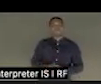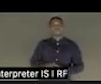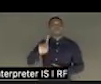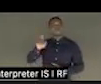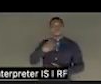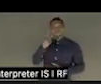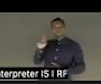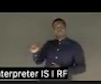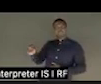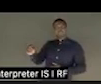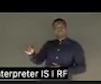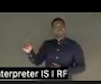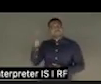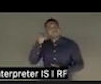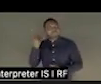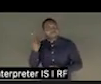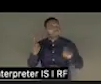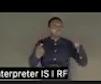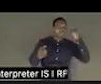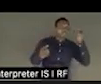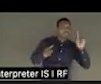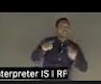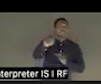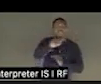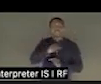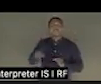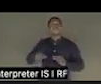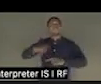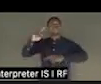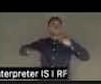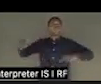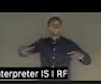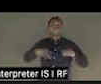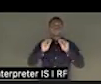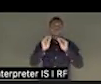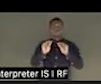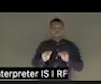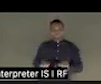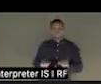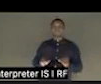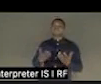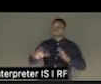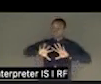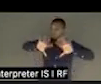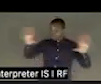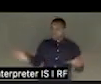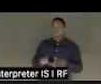of the organizations who do create products and services or supply